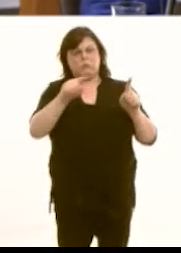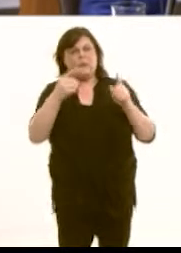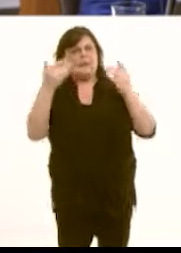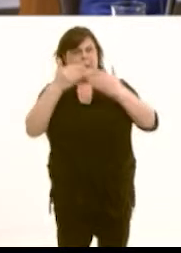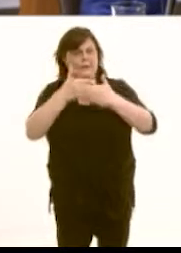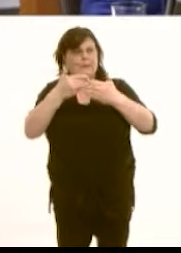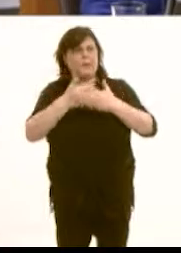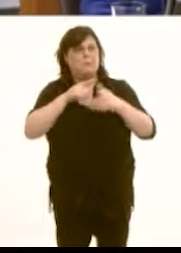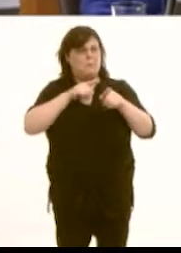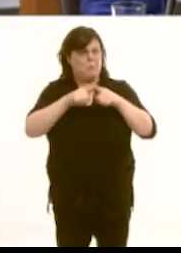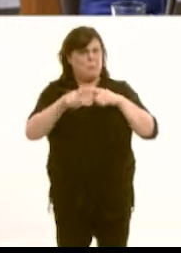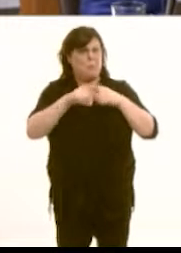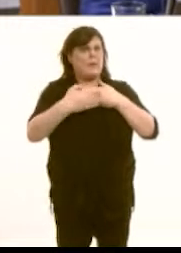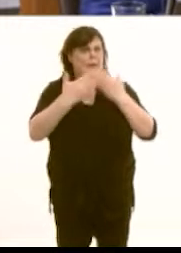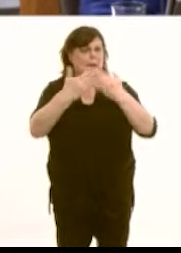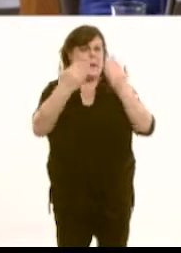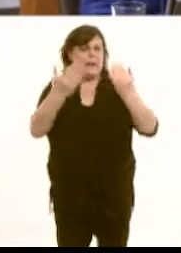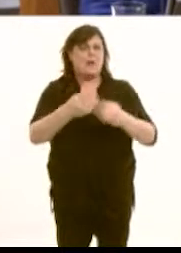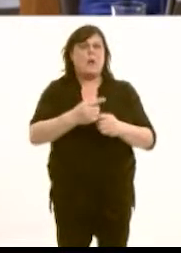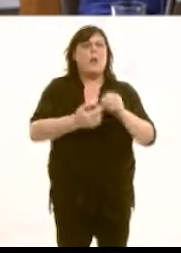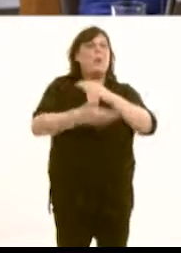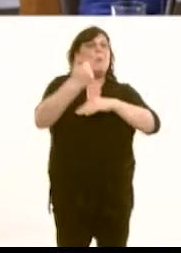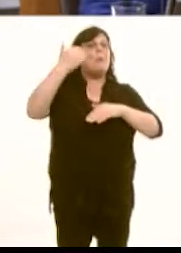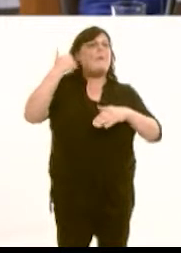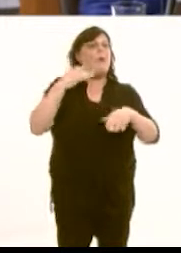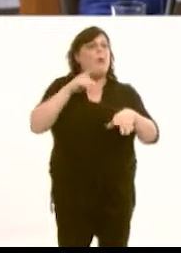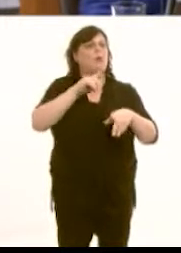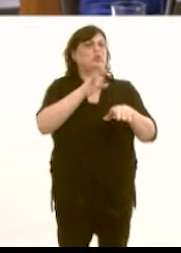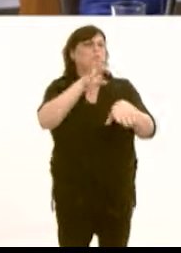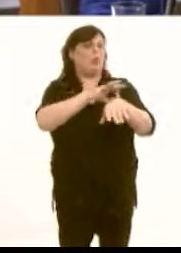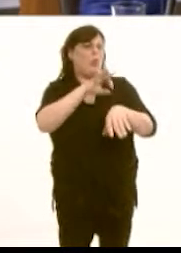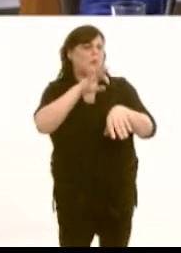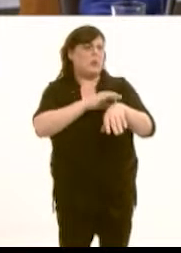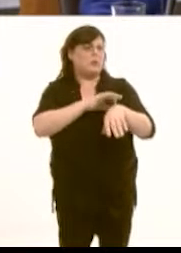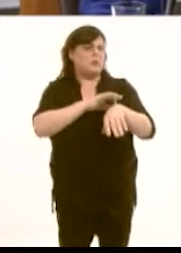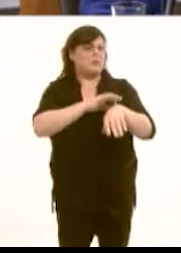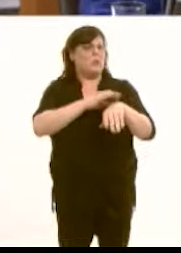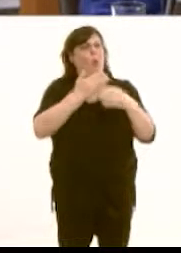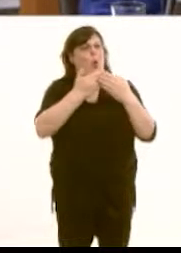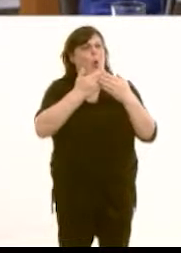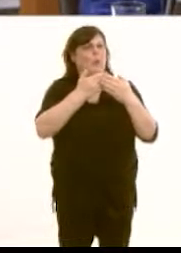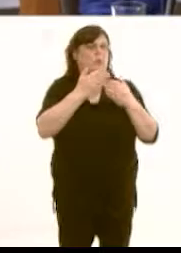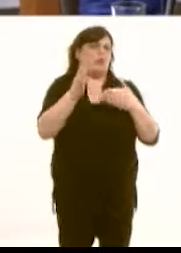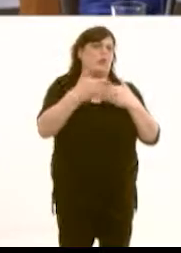closed for a half day in one week has fallen from 19 per cent in 2011 to 4 per cent in